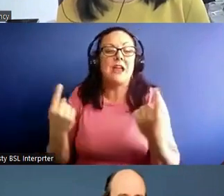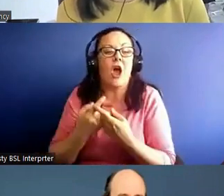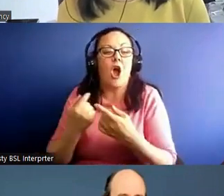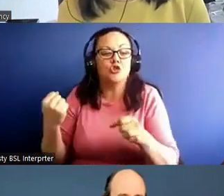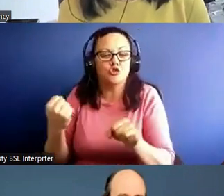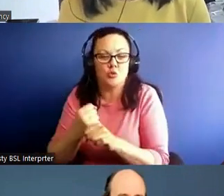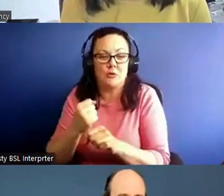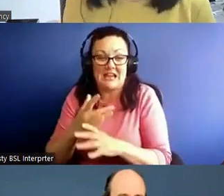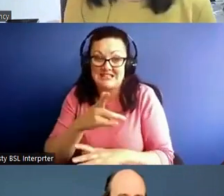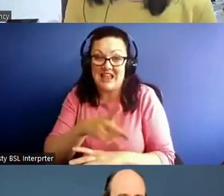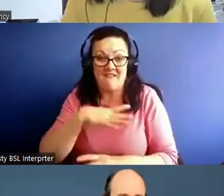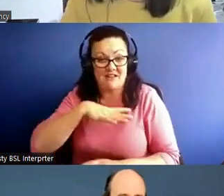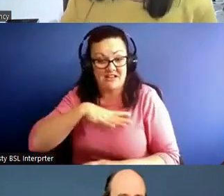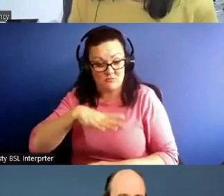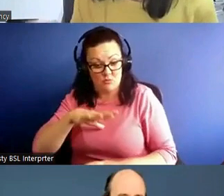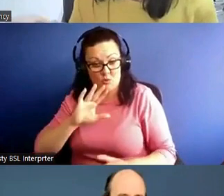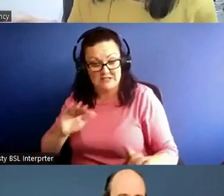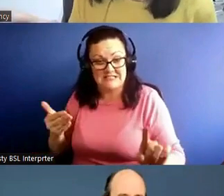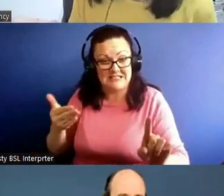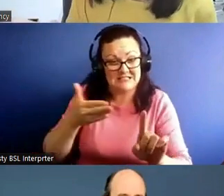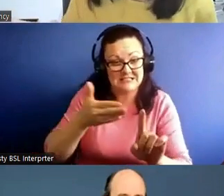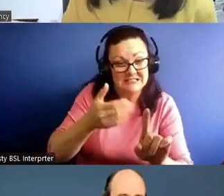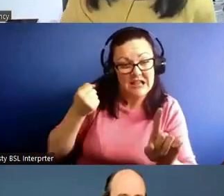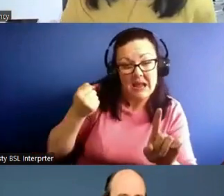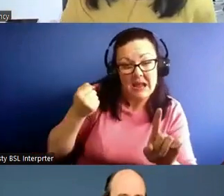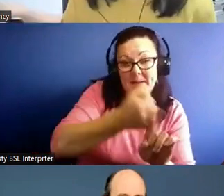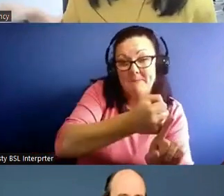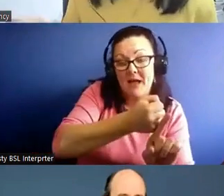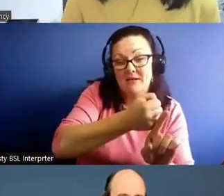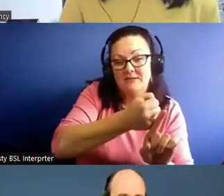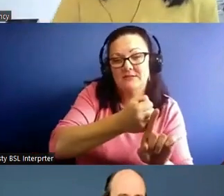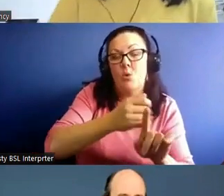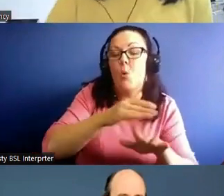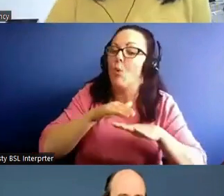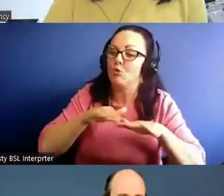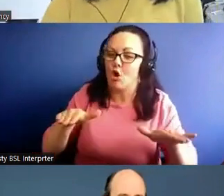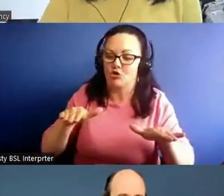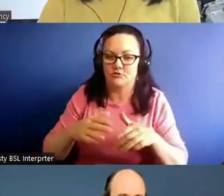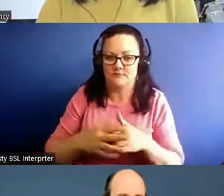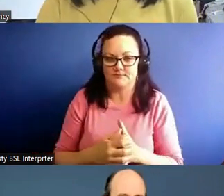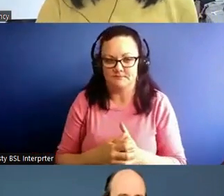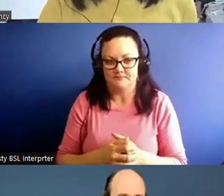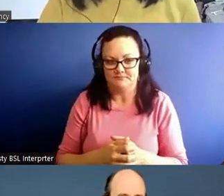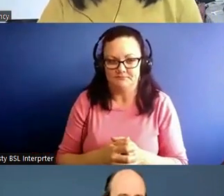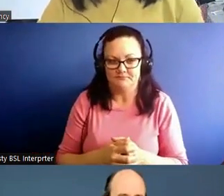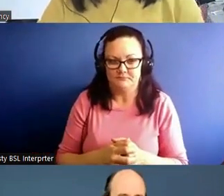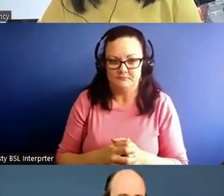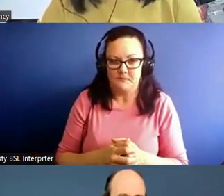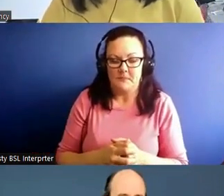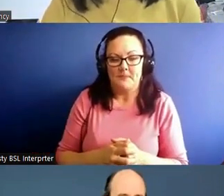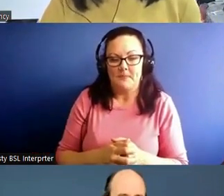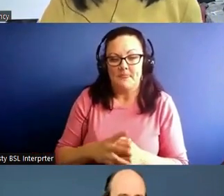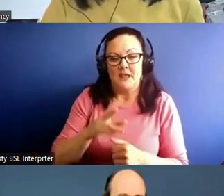intended impact or not. Now if you take the core objectives of community led monitoring and evaluation as